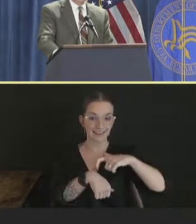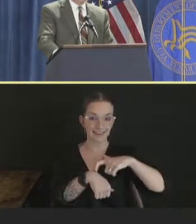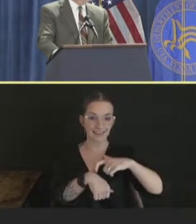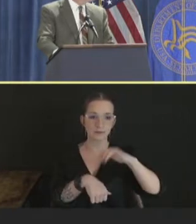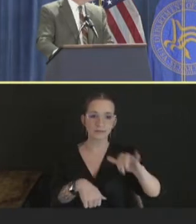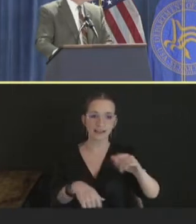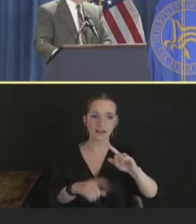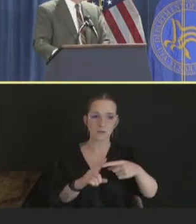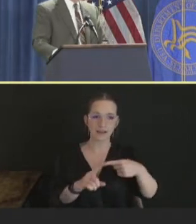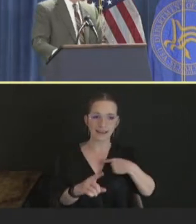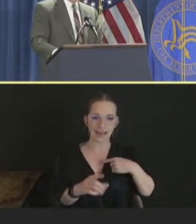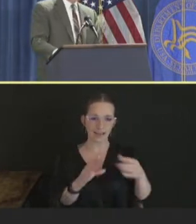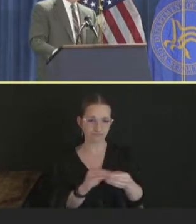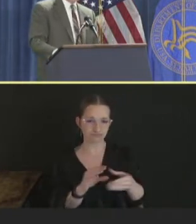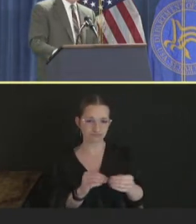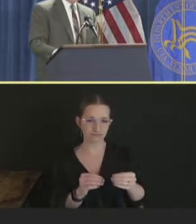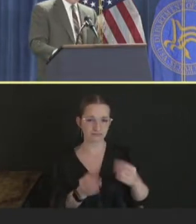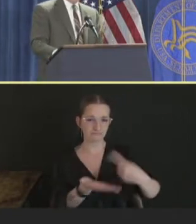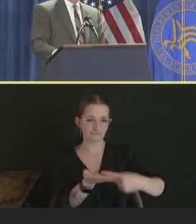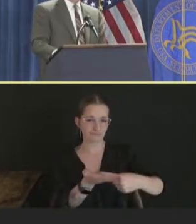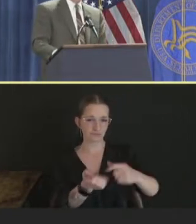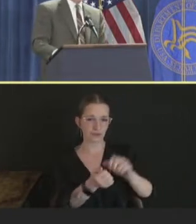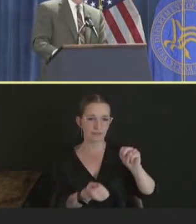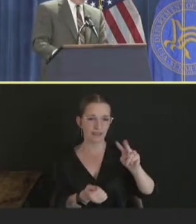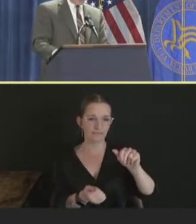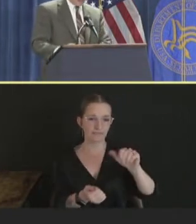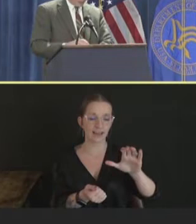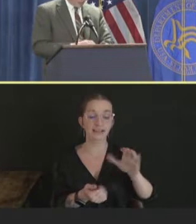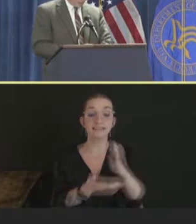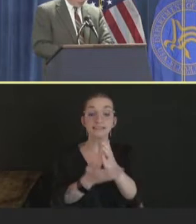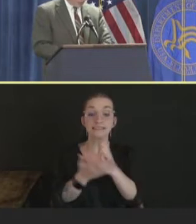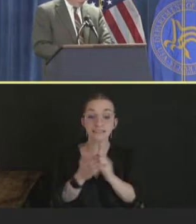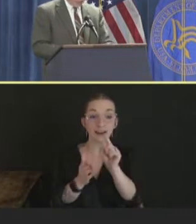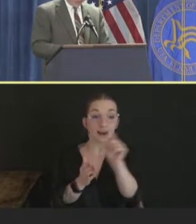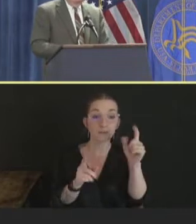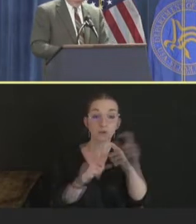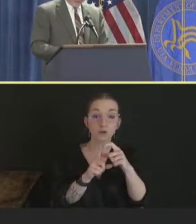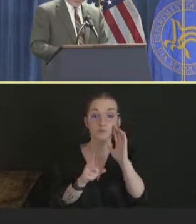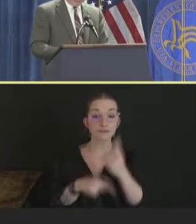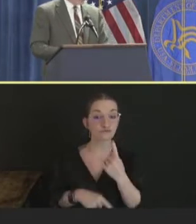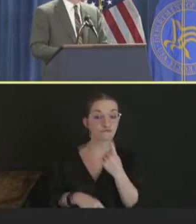And there are a few things marked in red, which are new changes to the recommendations